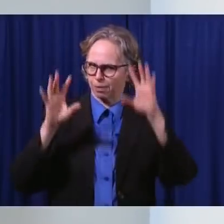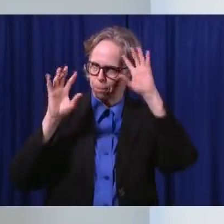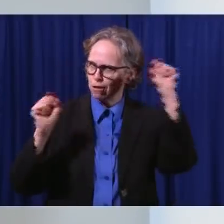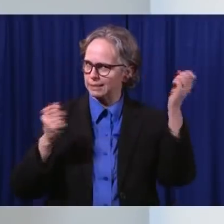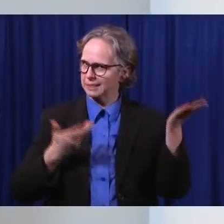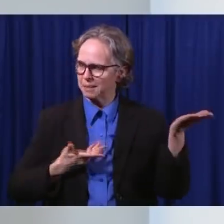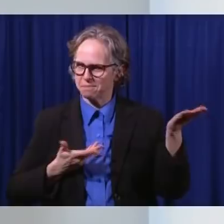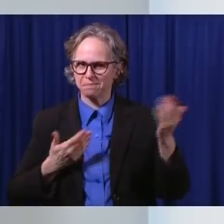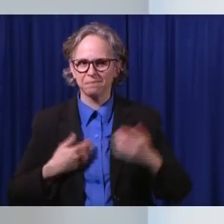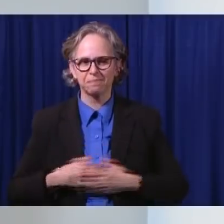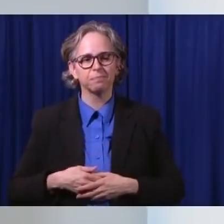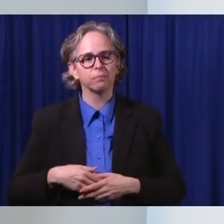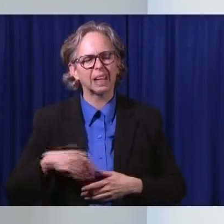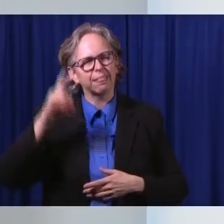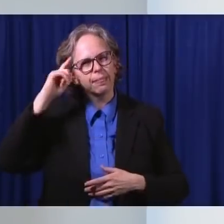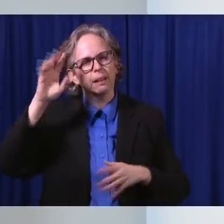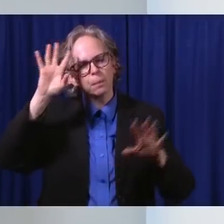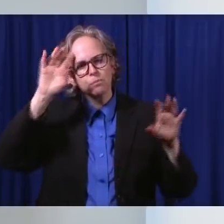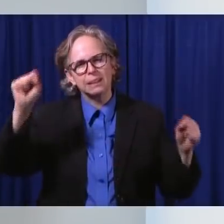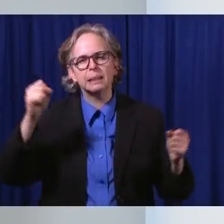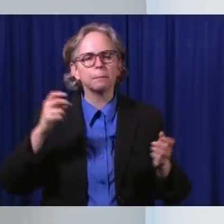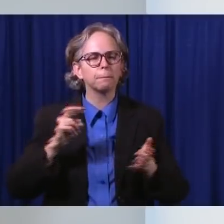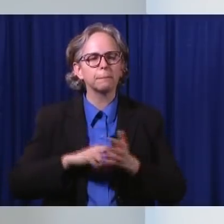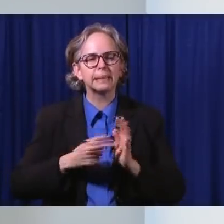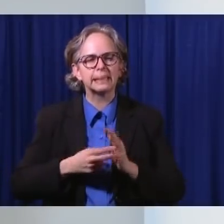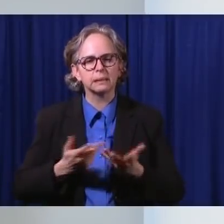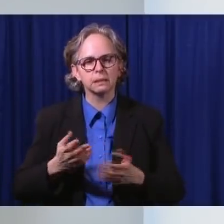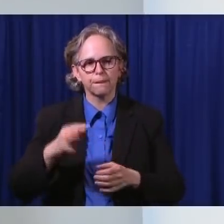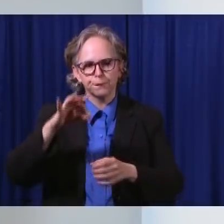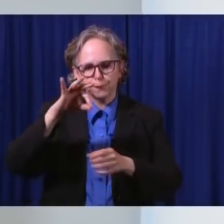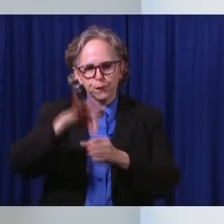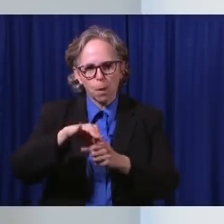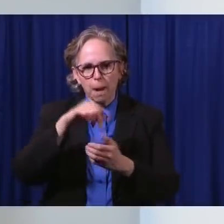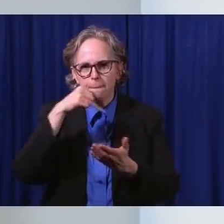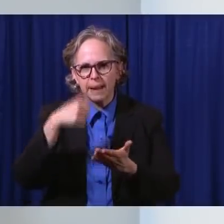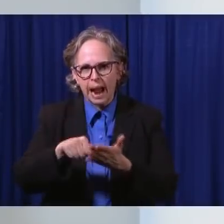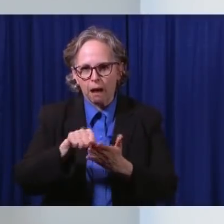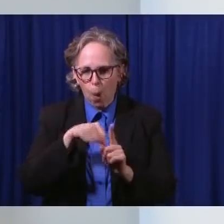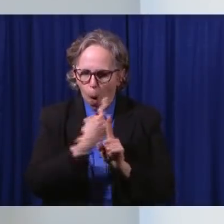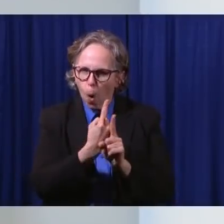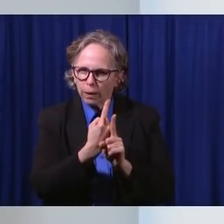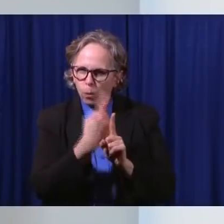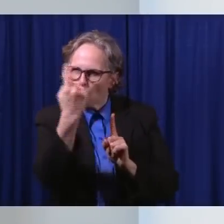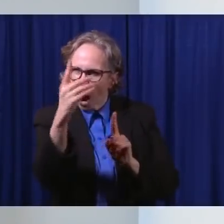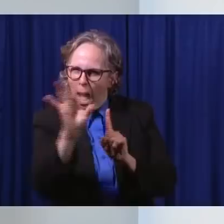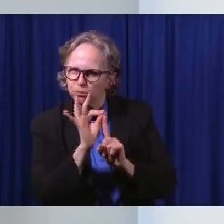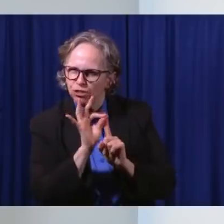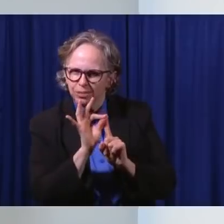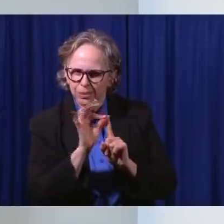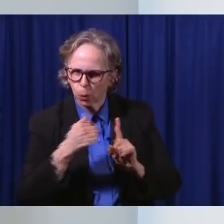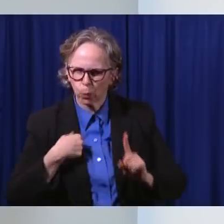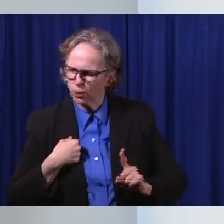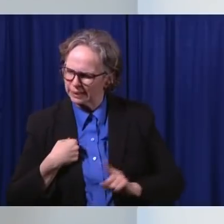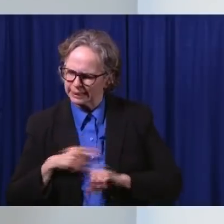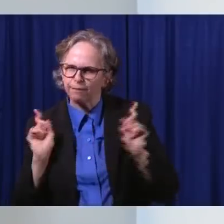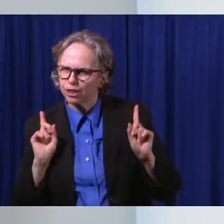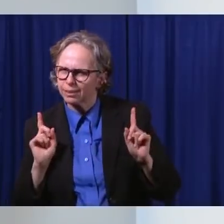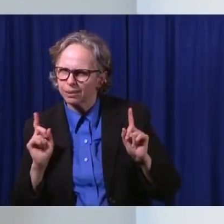YOU CAN DO IT IT. I THINK THIS CAN MAKE EVERYBODY LOOK GOOD. WHAT THEY'RE TALKING ABOUT IS THE EXCLUSIVELY VOTE BY MAIL ELECTION.